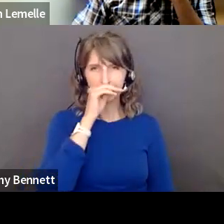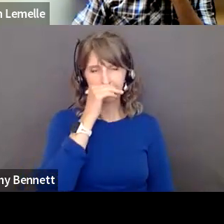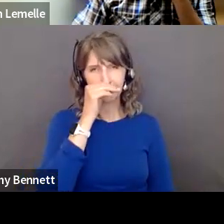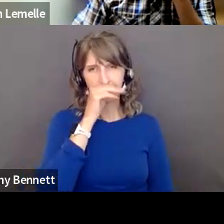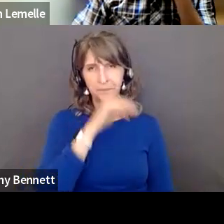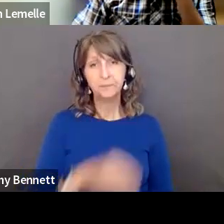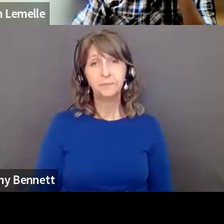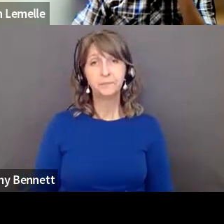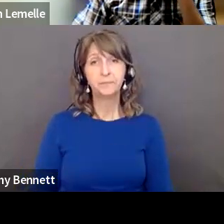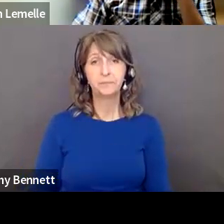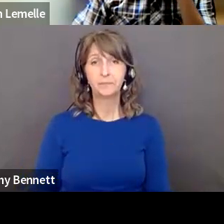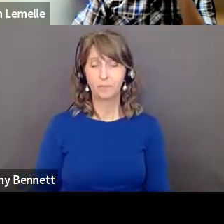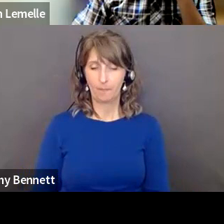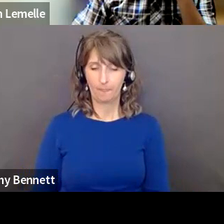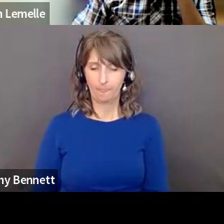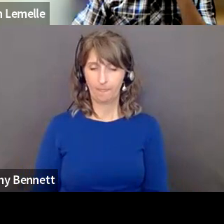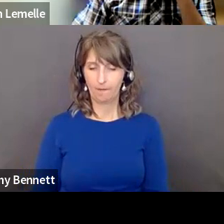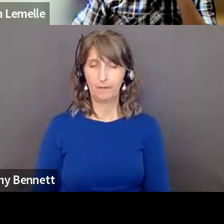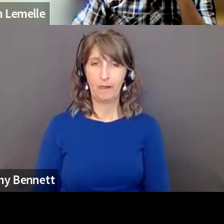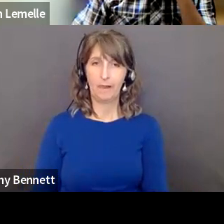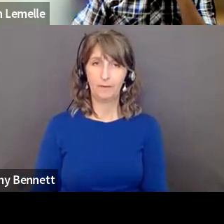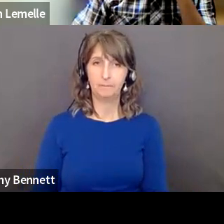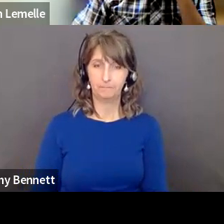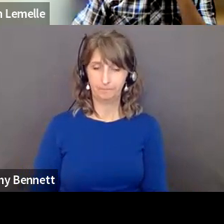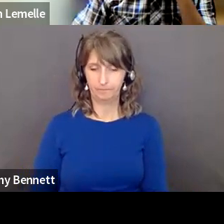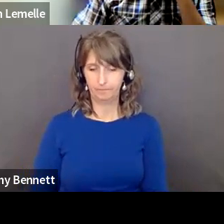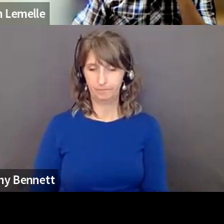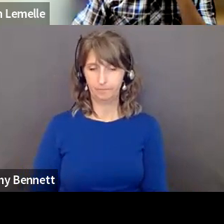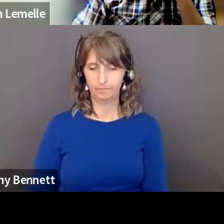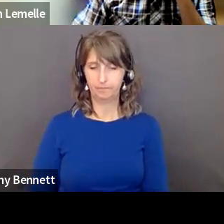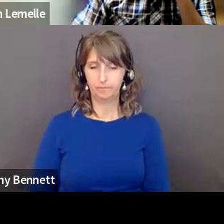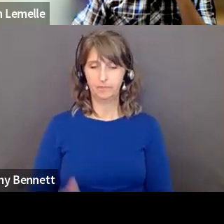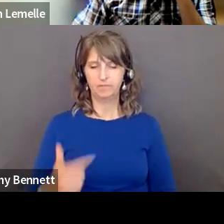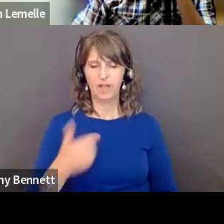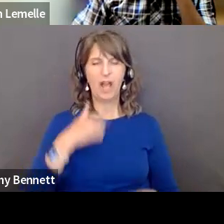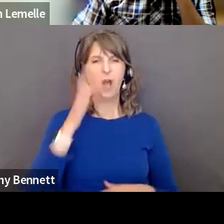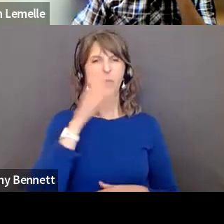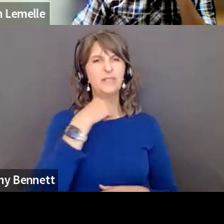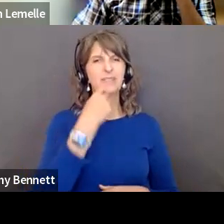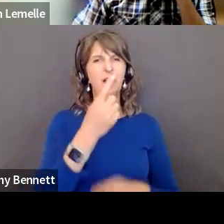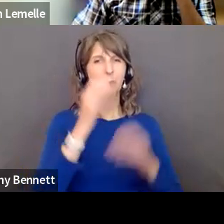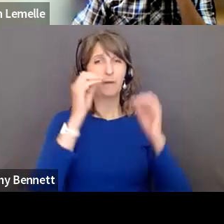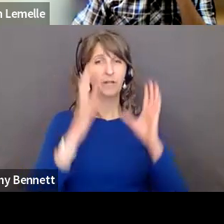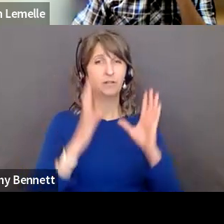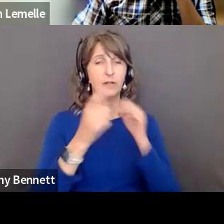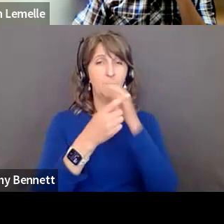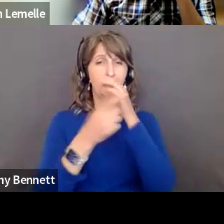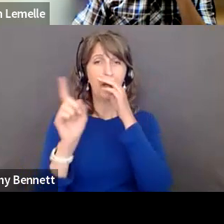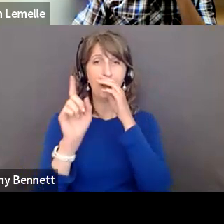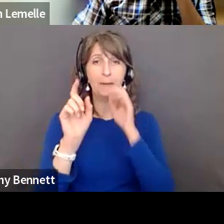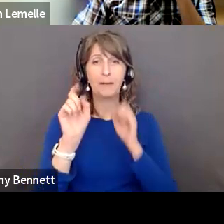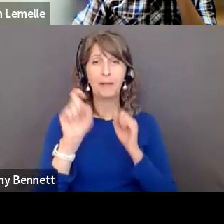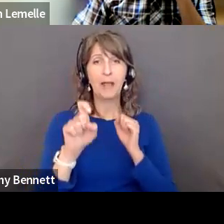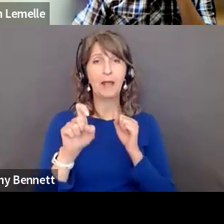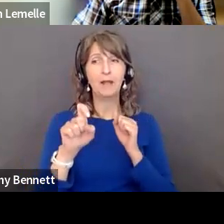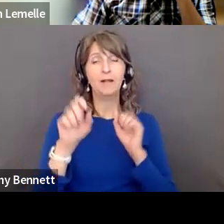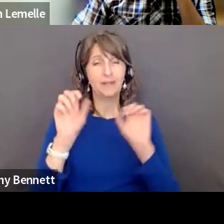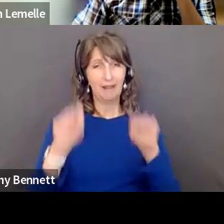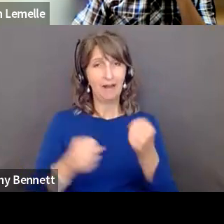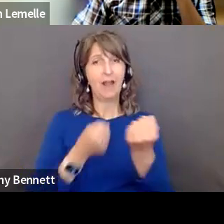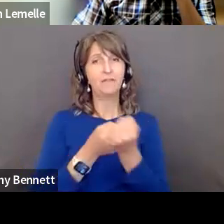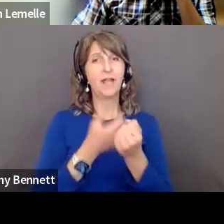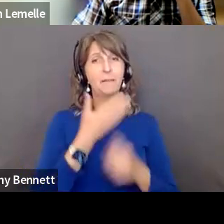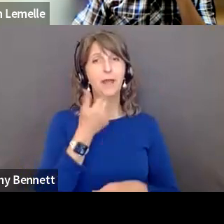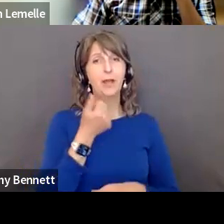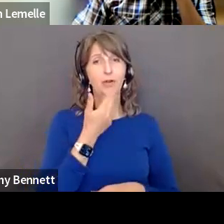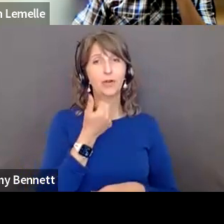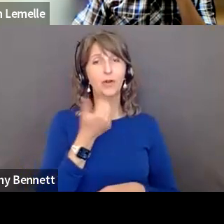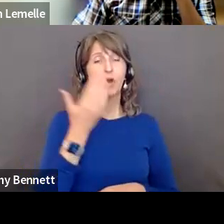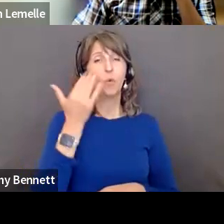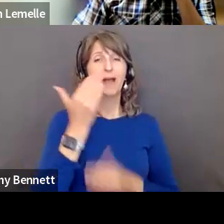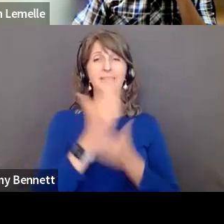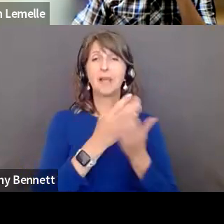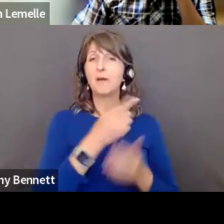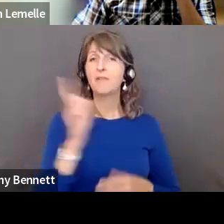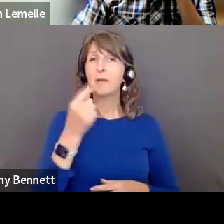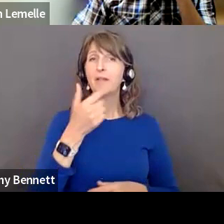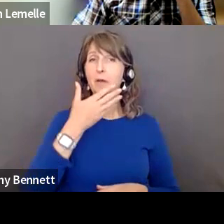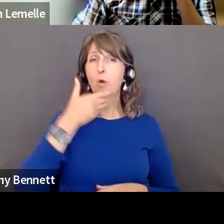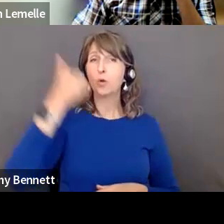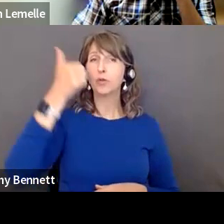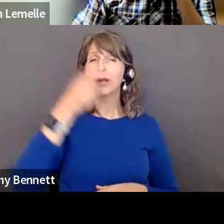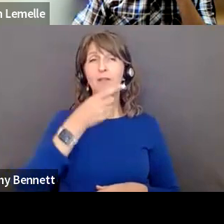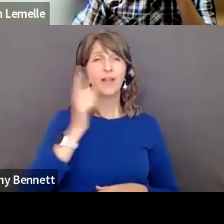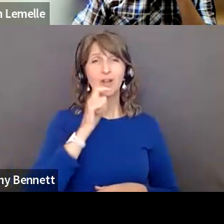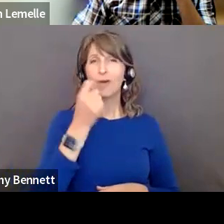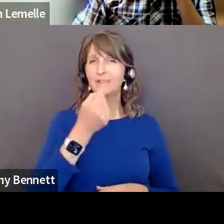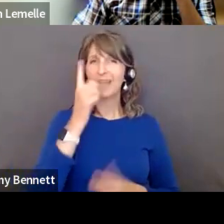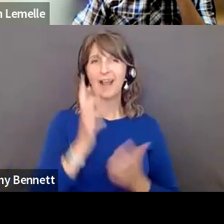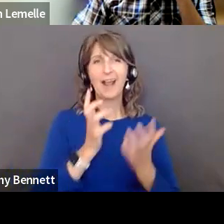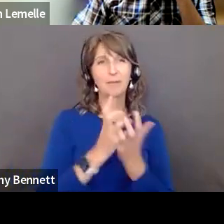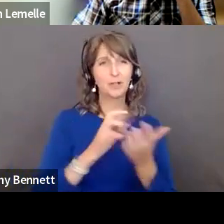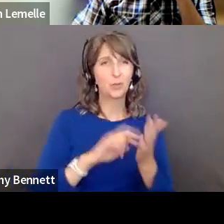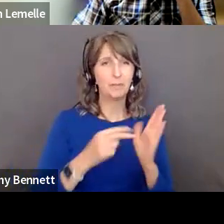I would tell my professors at my school that they can. Try to advocate in some sense a little bit better because some of them are older, they might not understand what accommodations are or what are needed for a student.